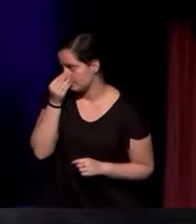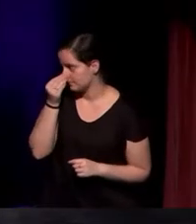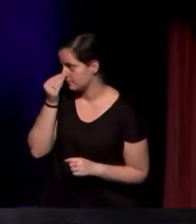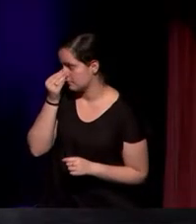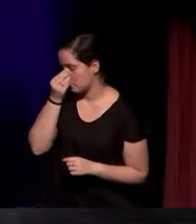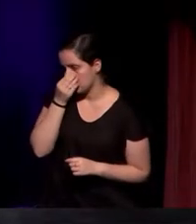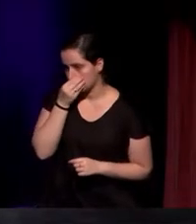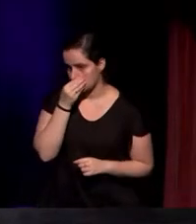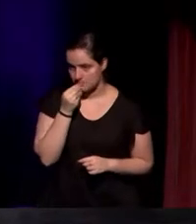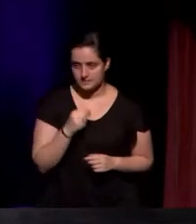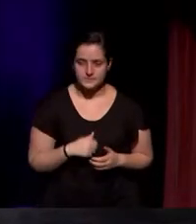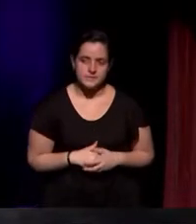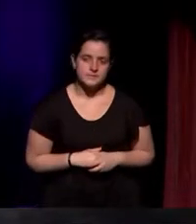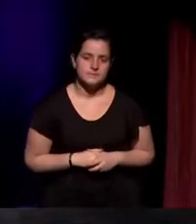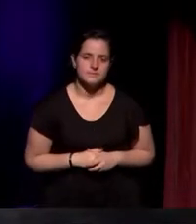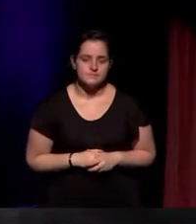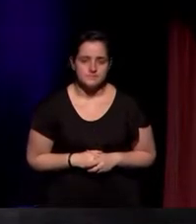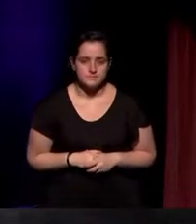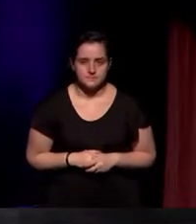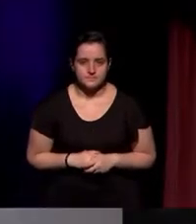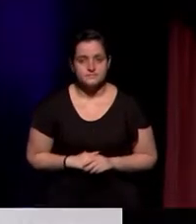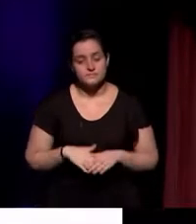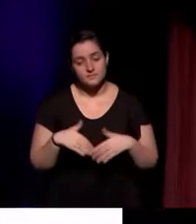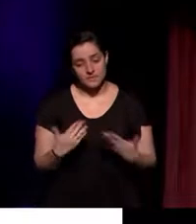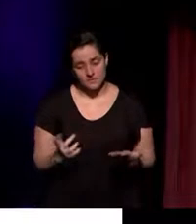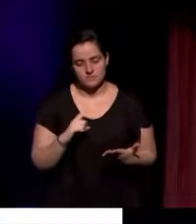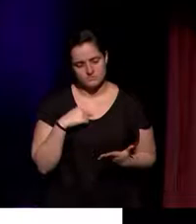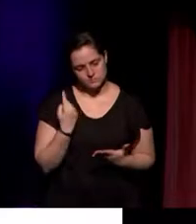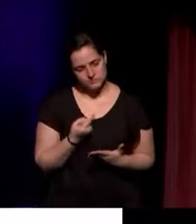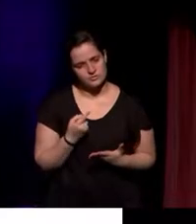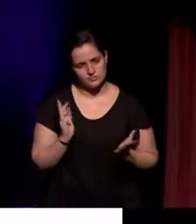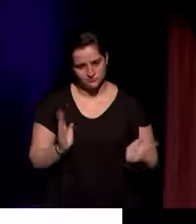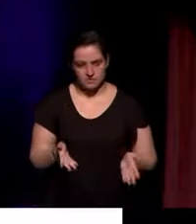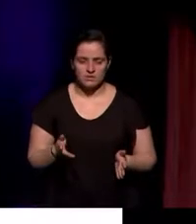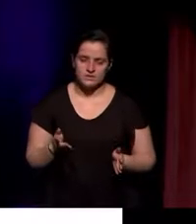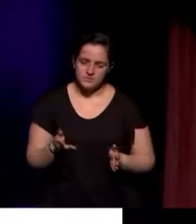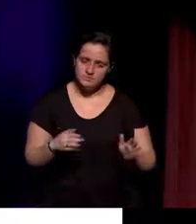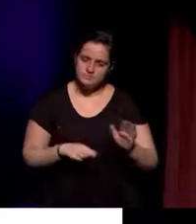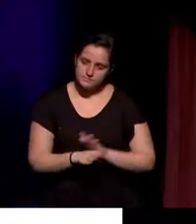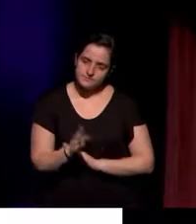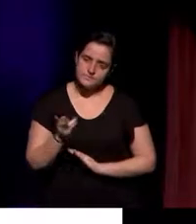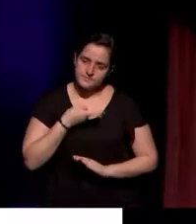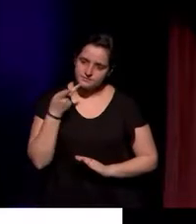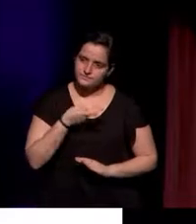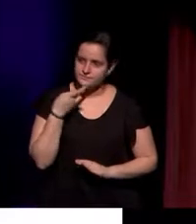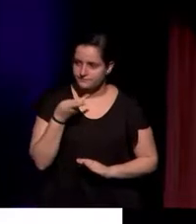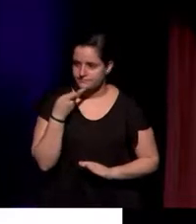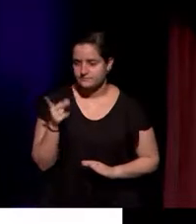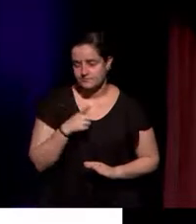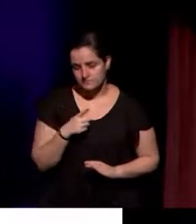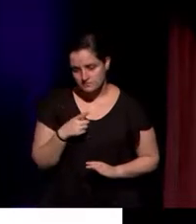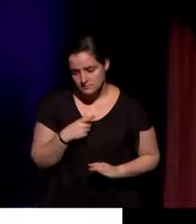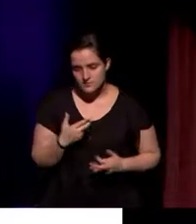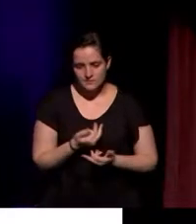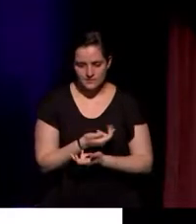So, as we usually say, we live the curse resources in our country.